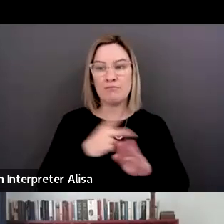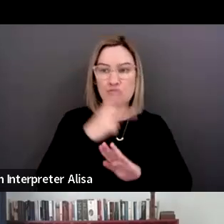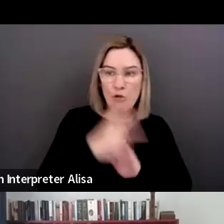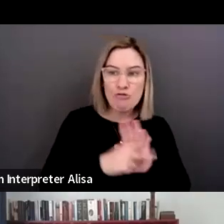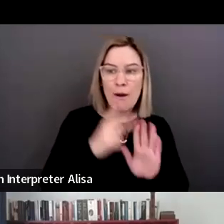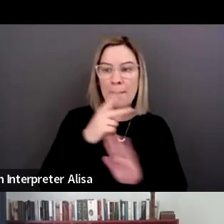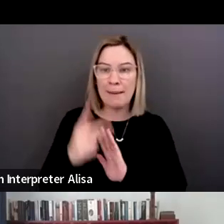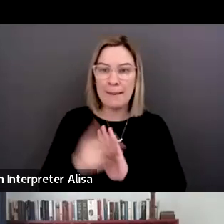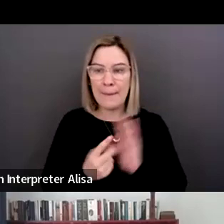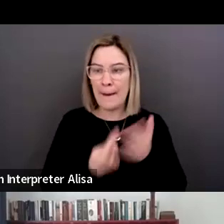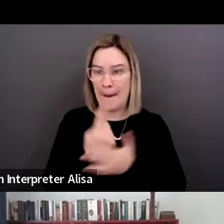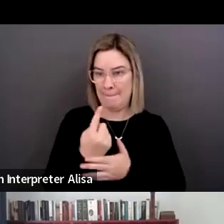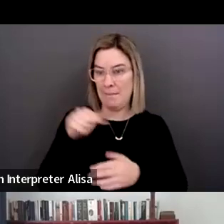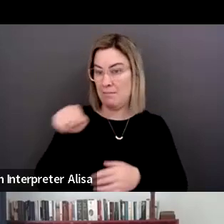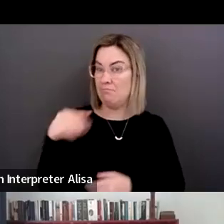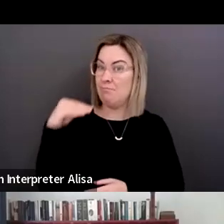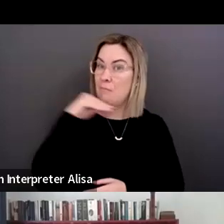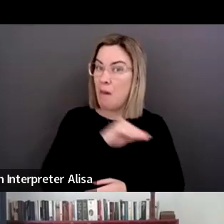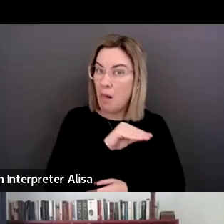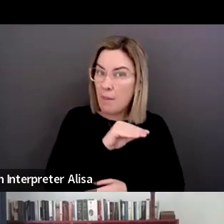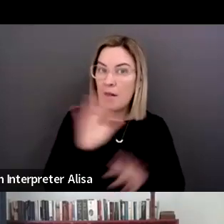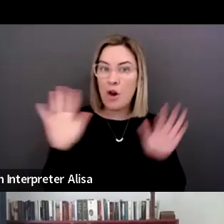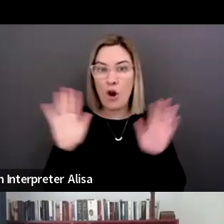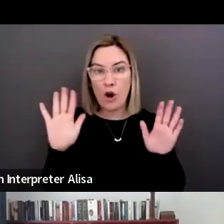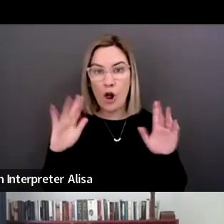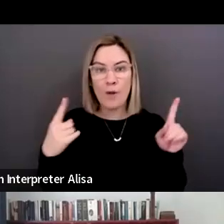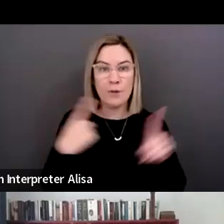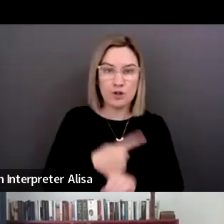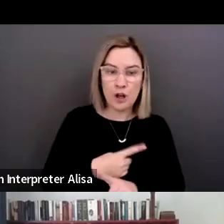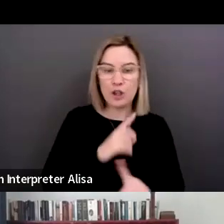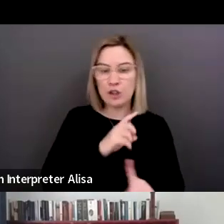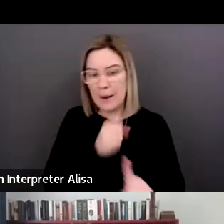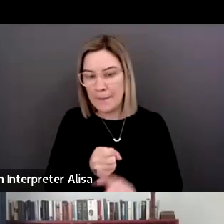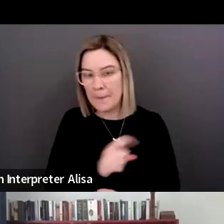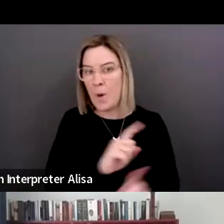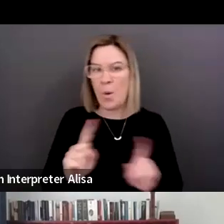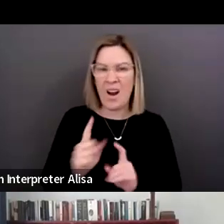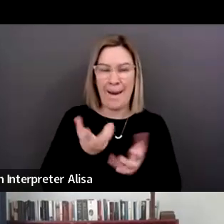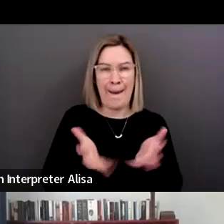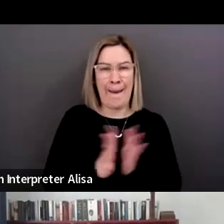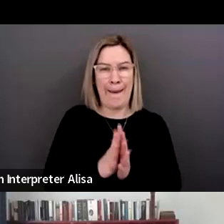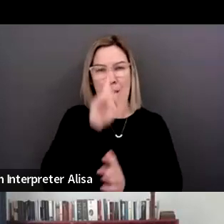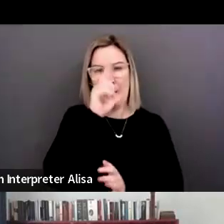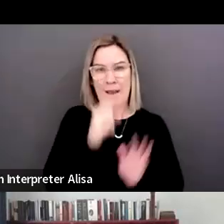I do in this context impacts what happens back home. And so, there's a lot of programming that's happening definitely within our context in